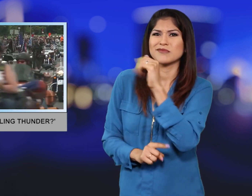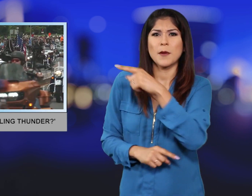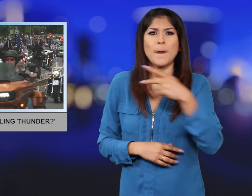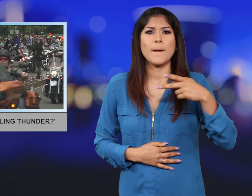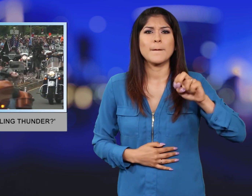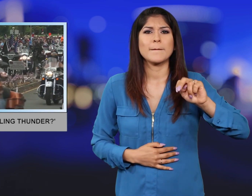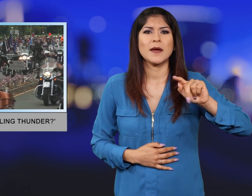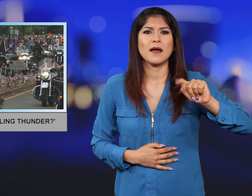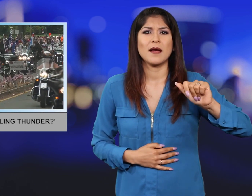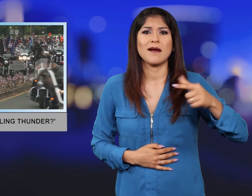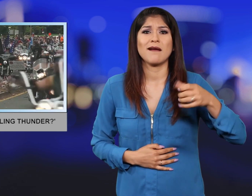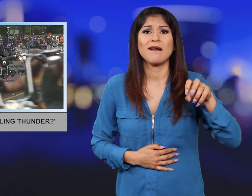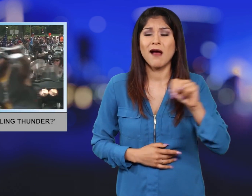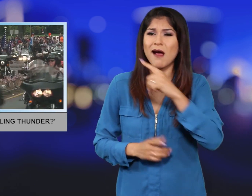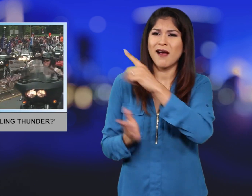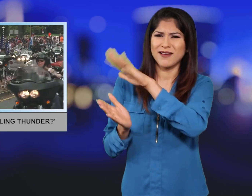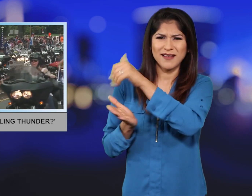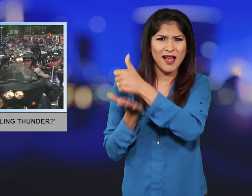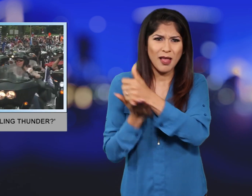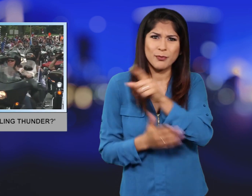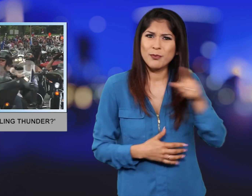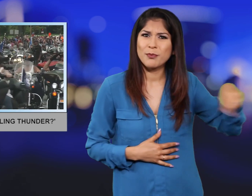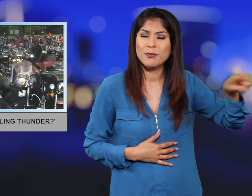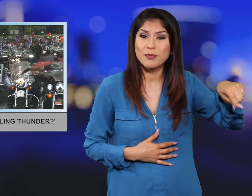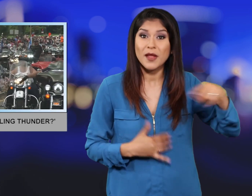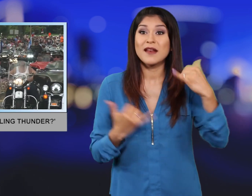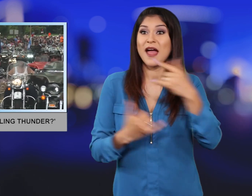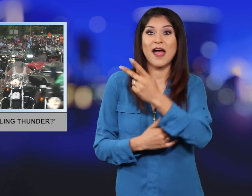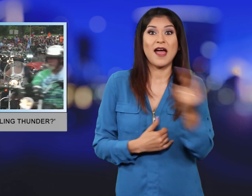He then urged the Pentagon to make it happen.